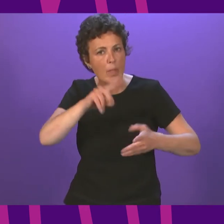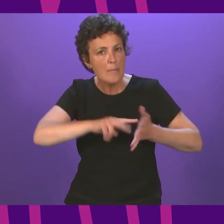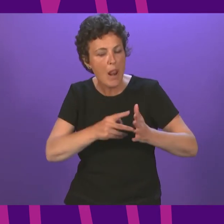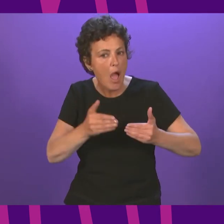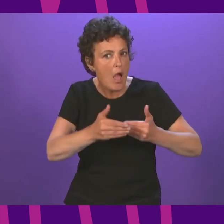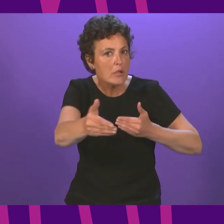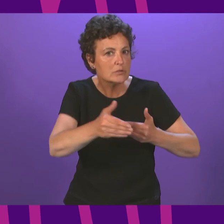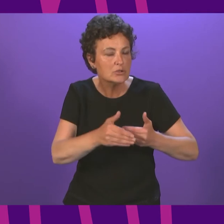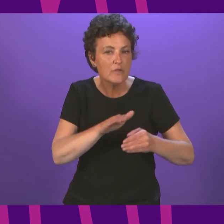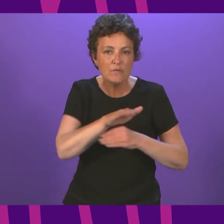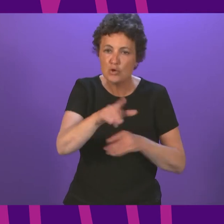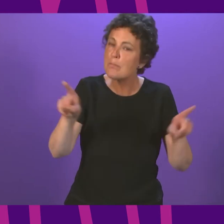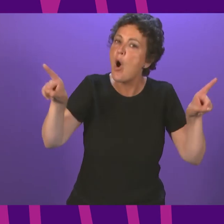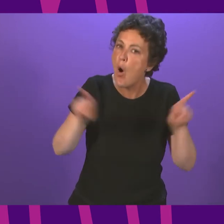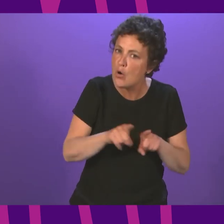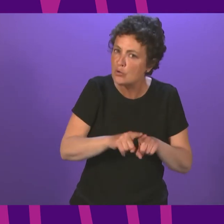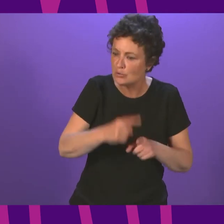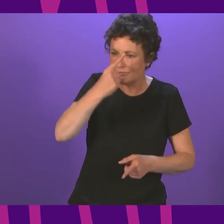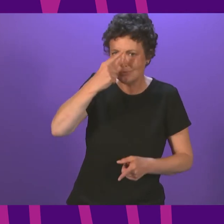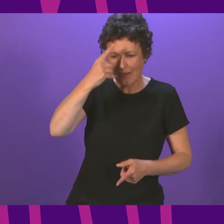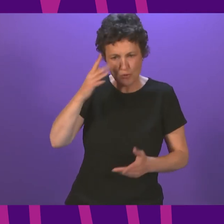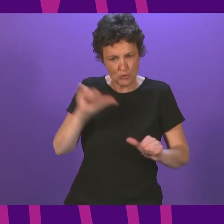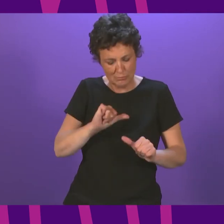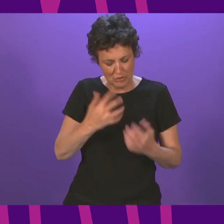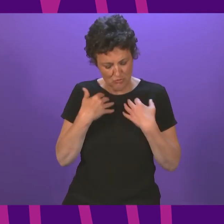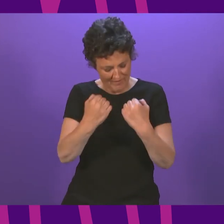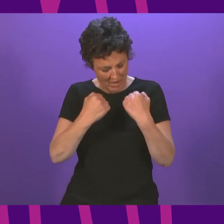of the measures in place to allow for consideration of what we should do.